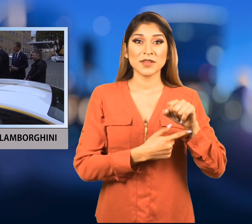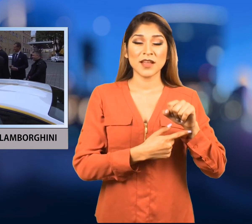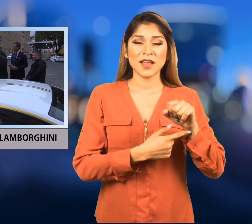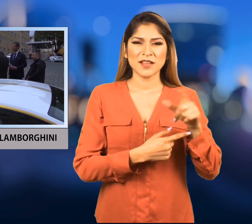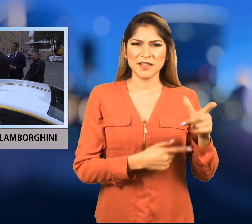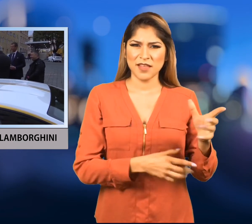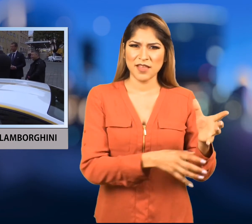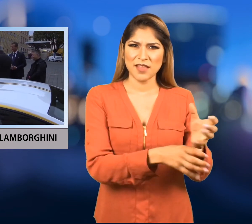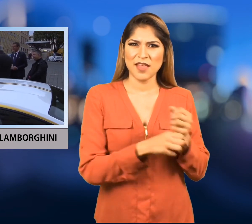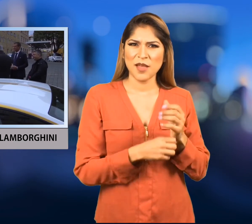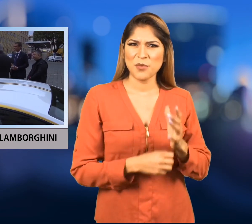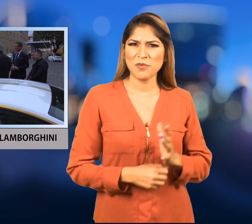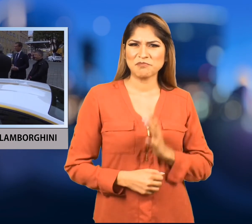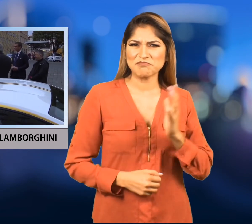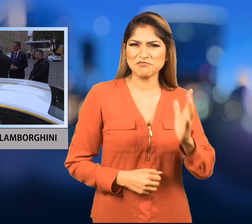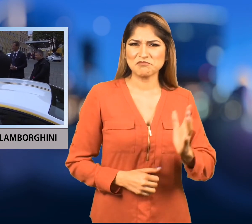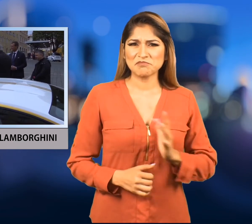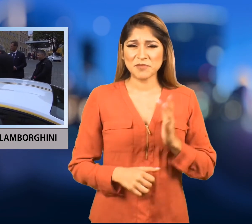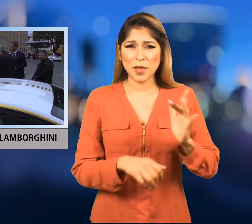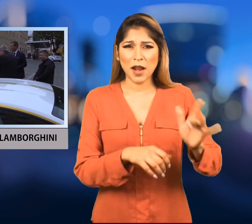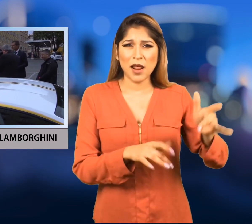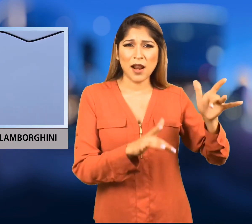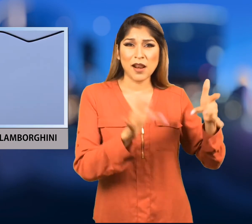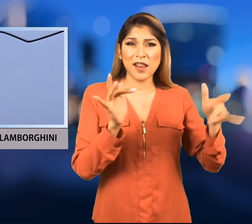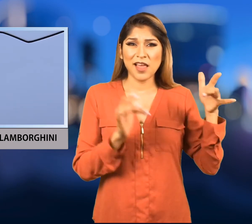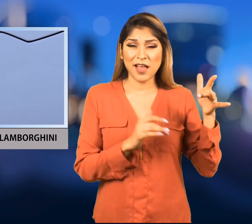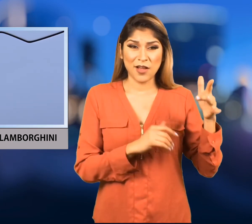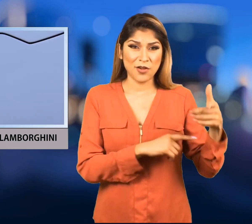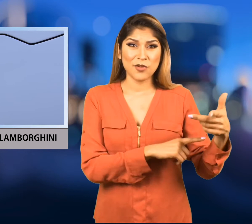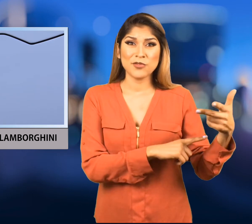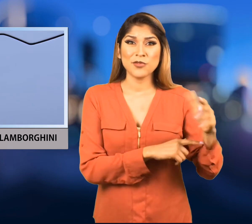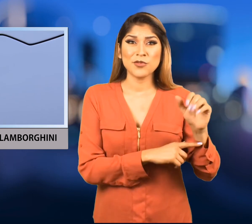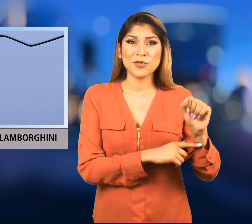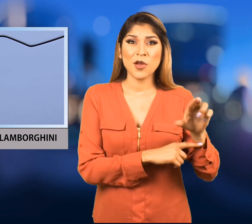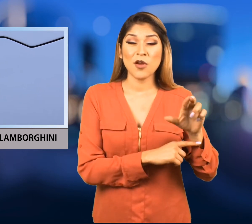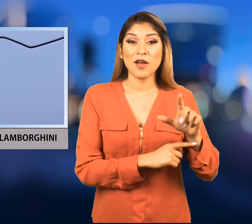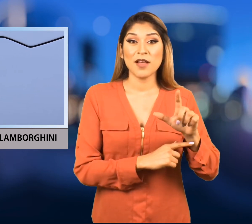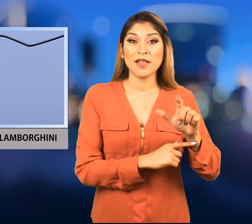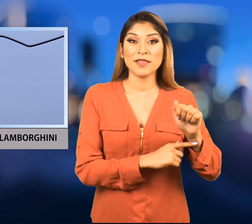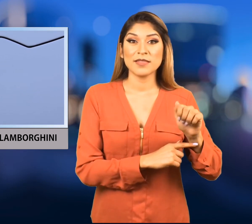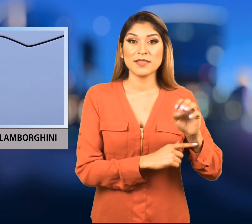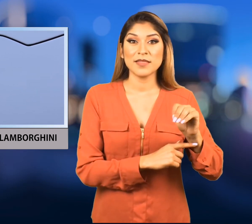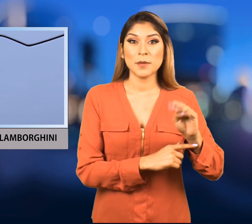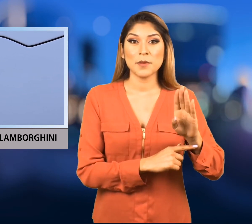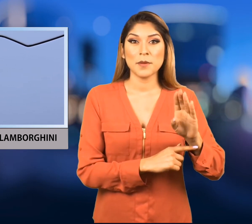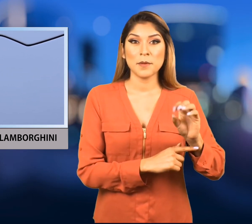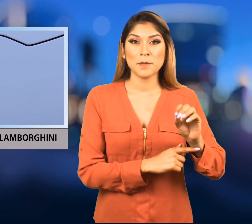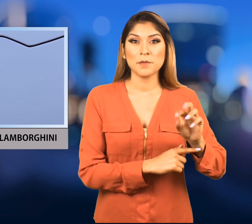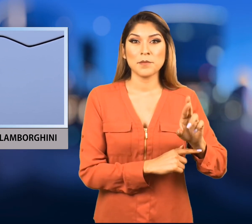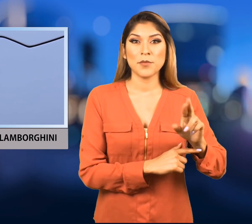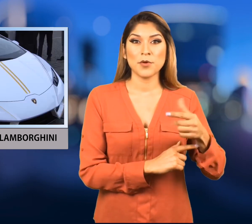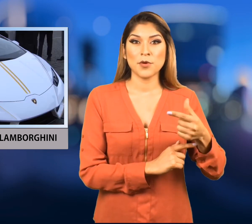just got a shiny new